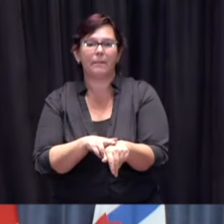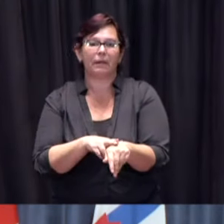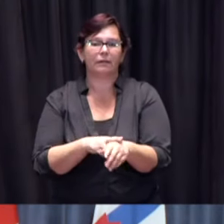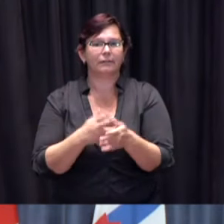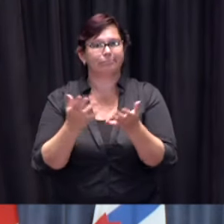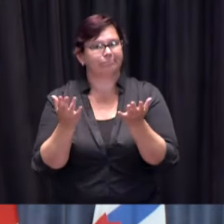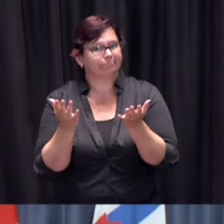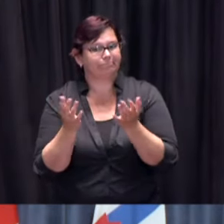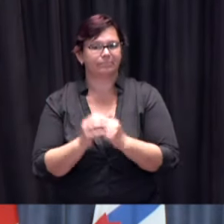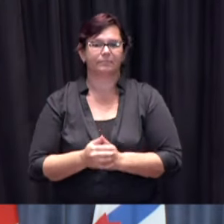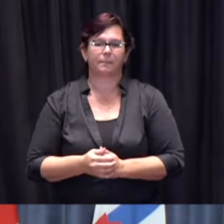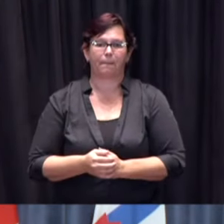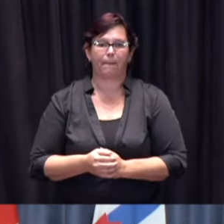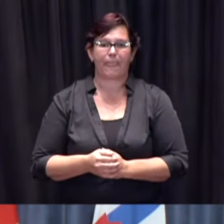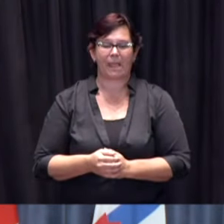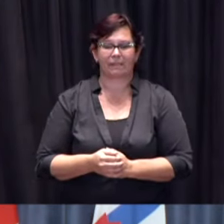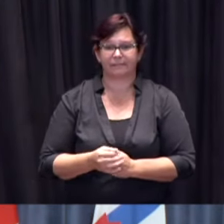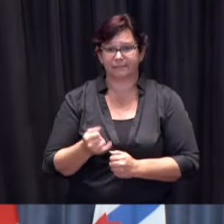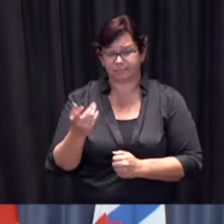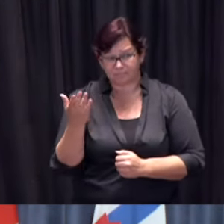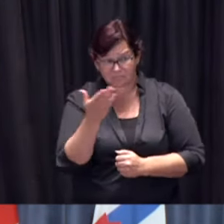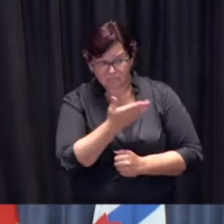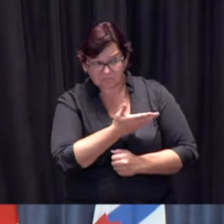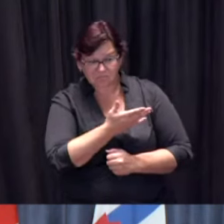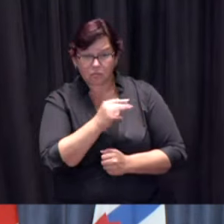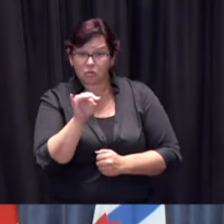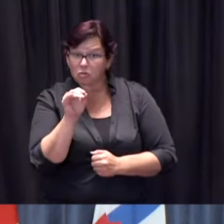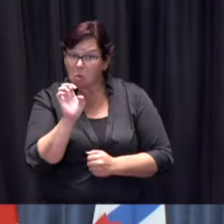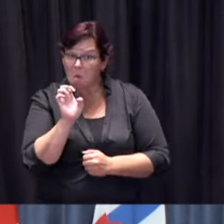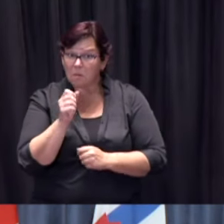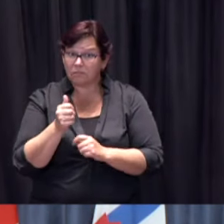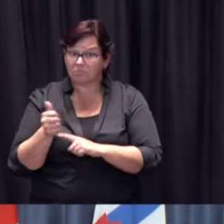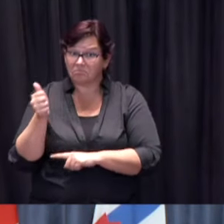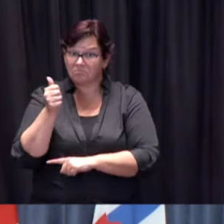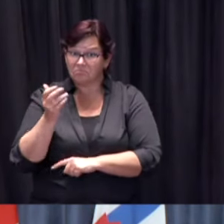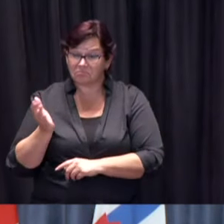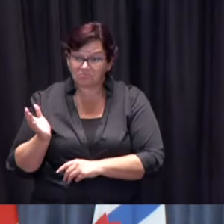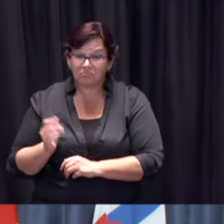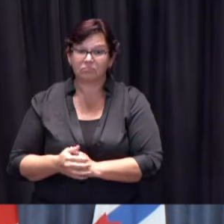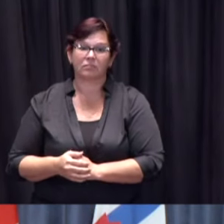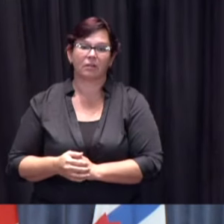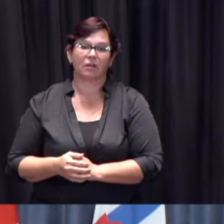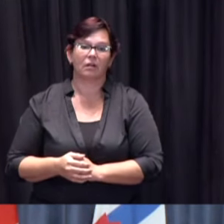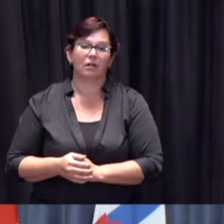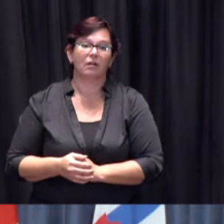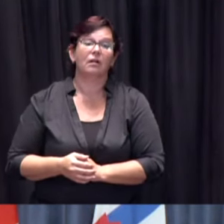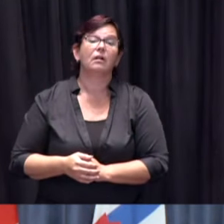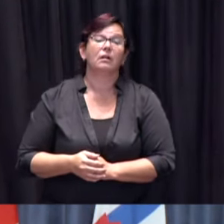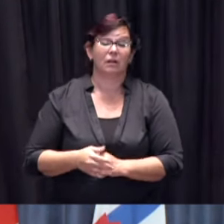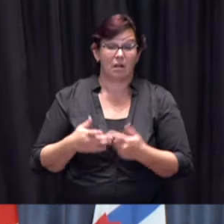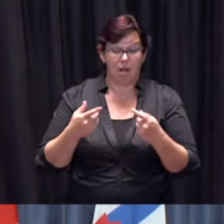doing with stakeholders and others. Councillor Cressy: Certainly, as part of our Office of Recovery and Rebuild we have a unit dedicated within